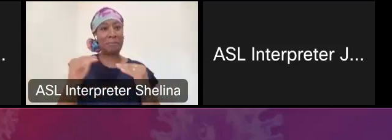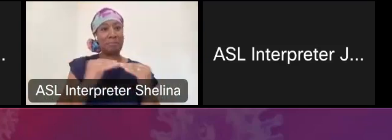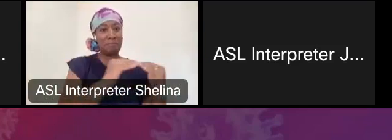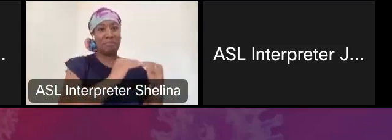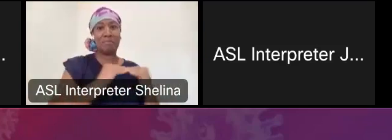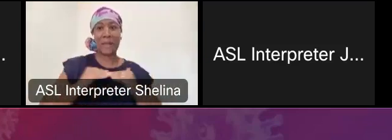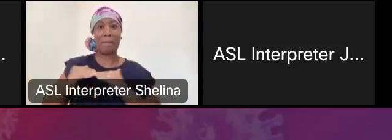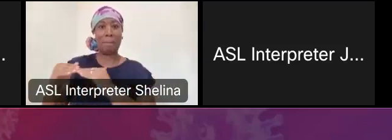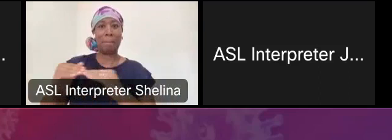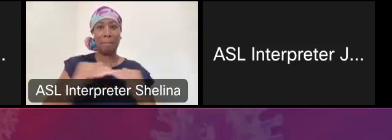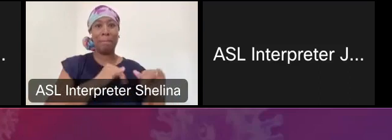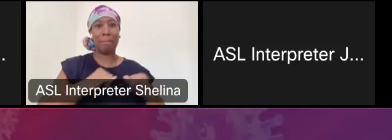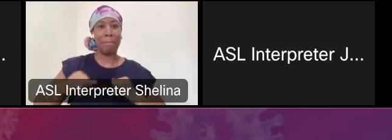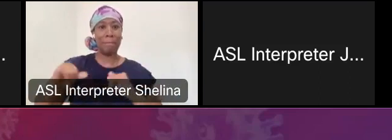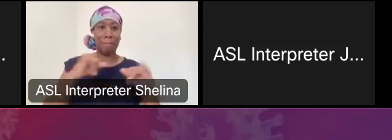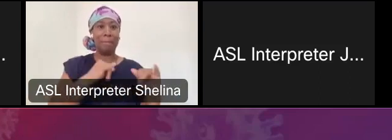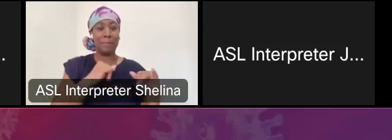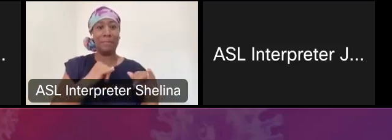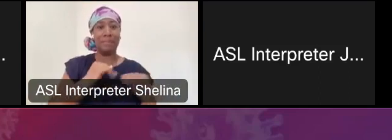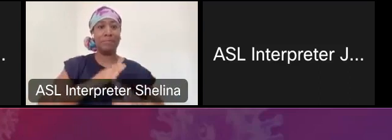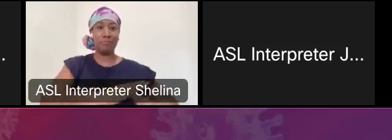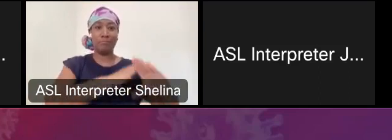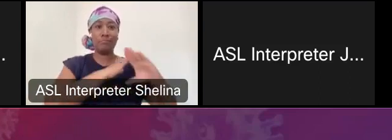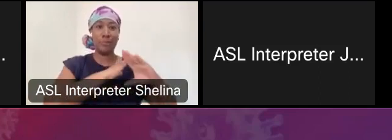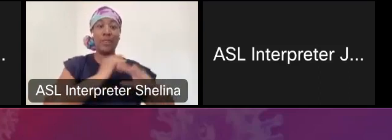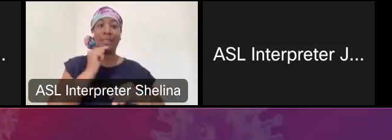The vaccines are very good at protecting against severe disease.